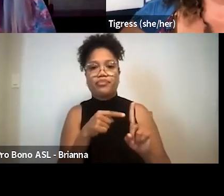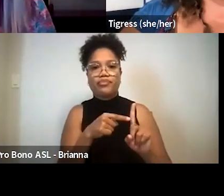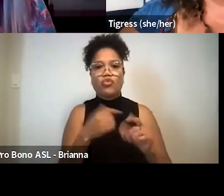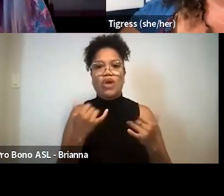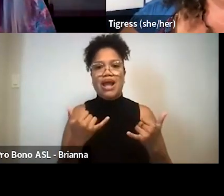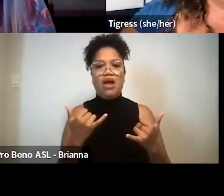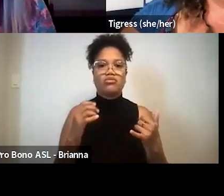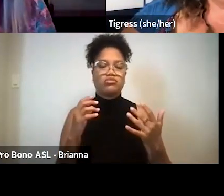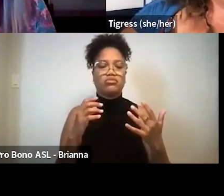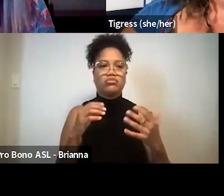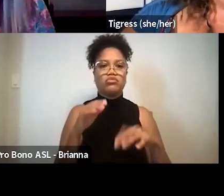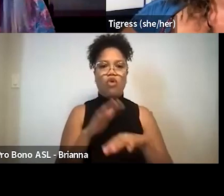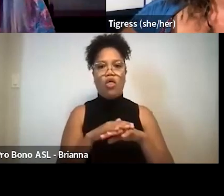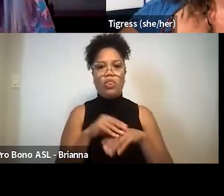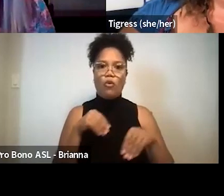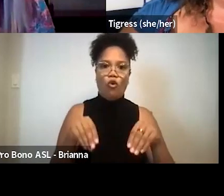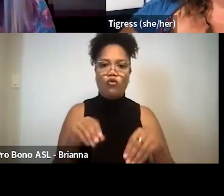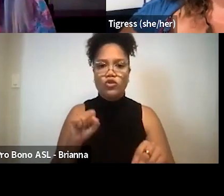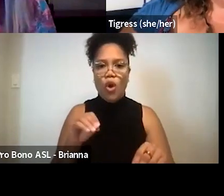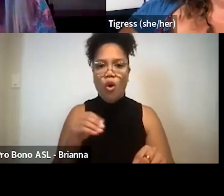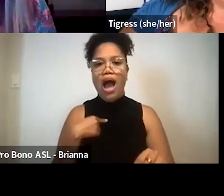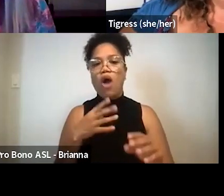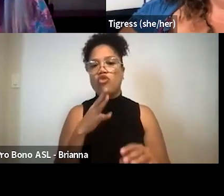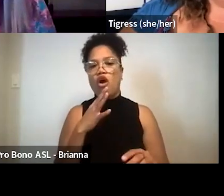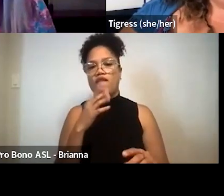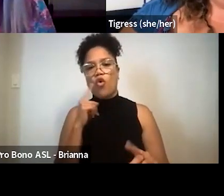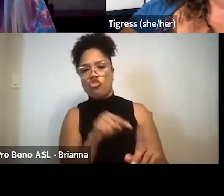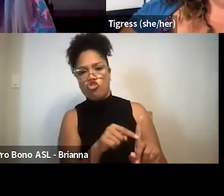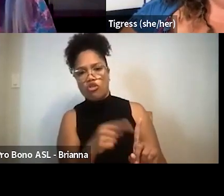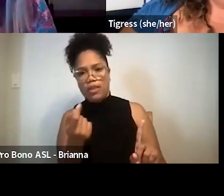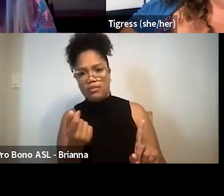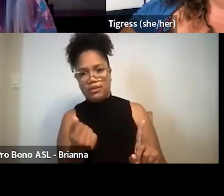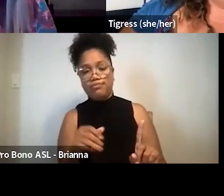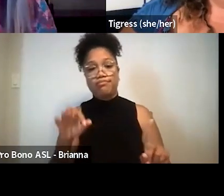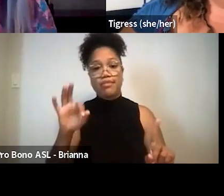So I'm going to say a few things on their behalf. You know, Flair has been